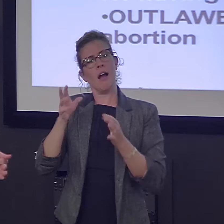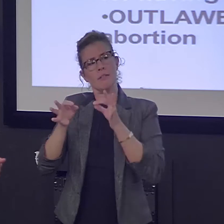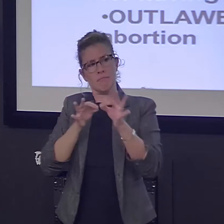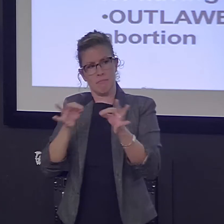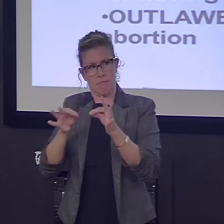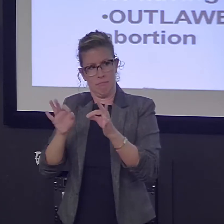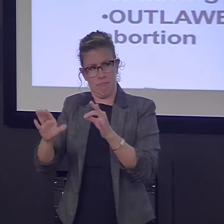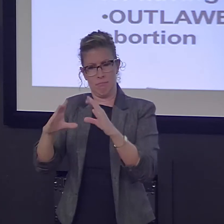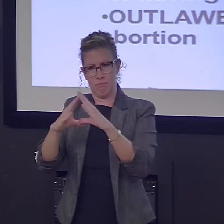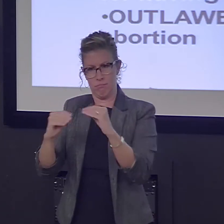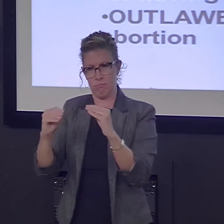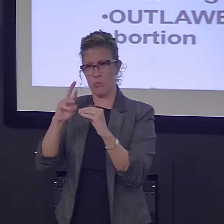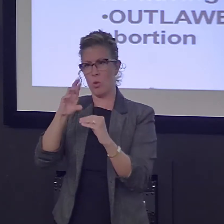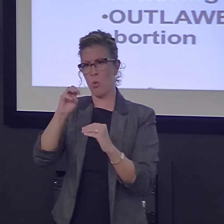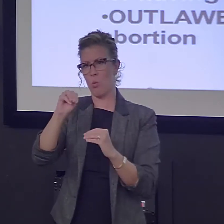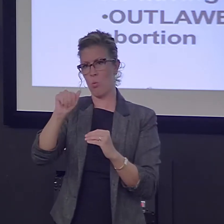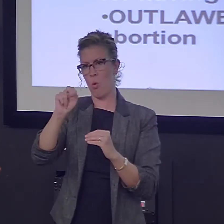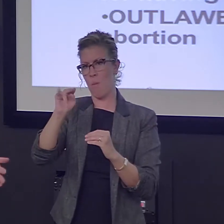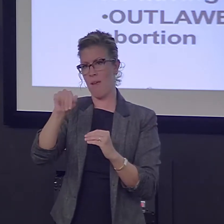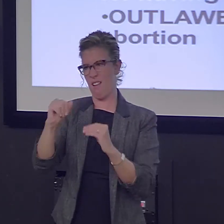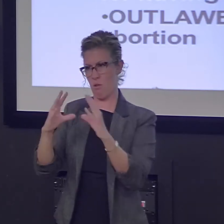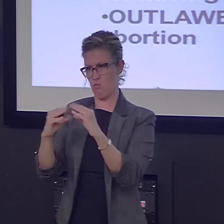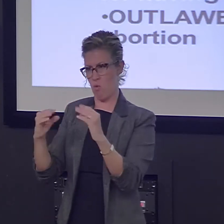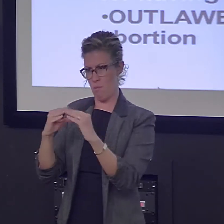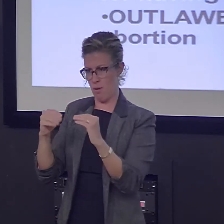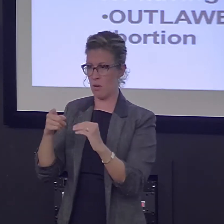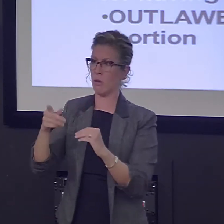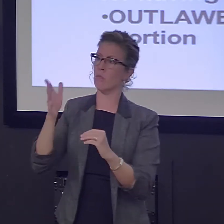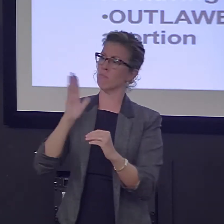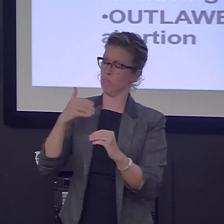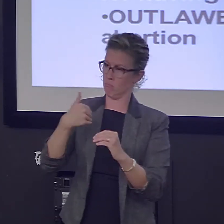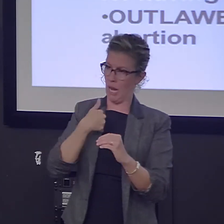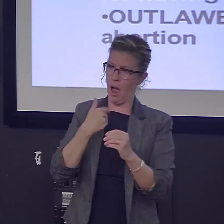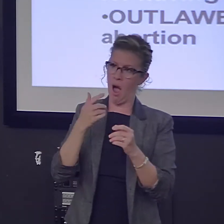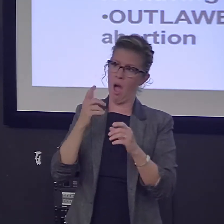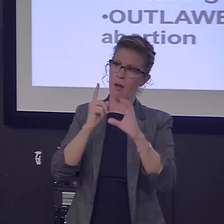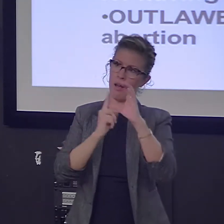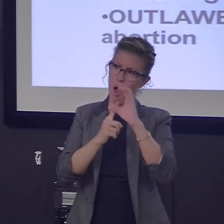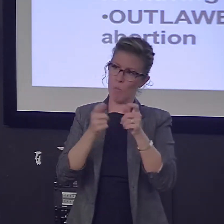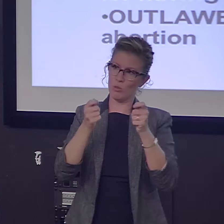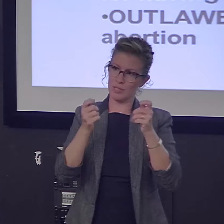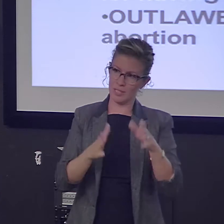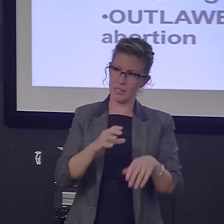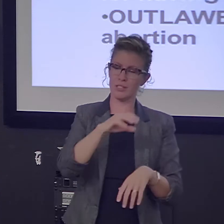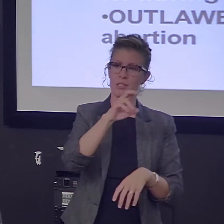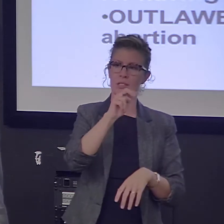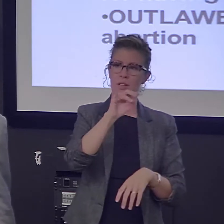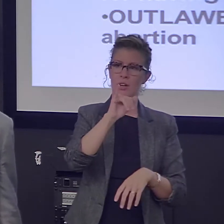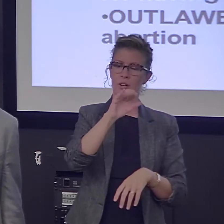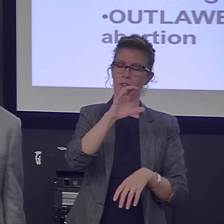Romania was ruled by a Communist dictator Nicolae Ceausescu from the mid '60s until when he was deposed